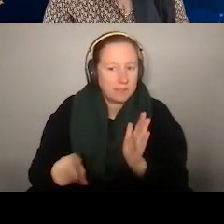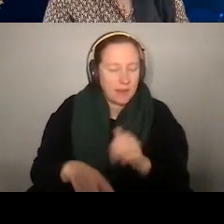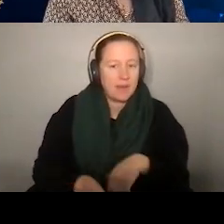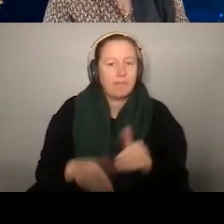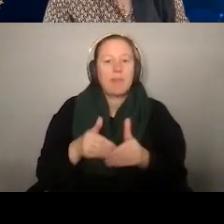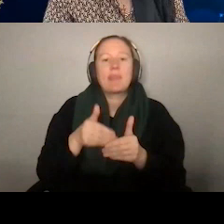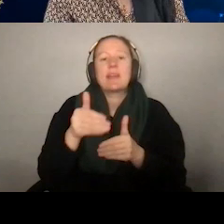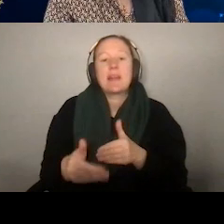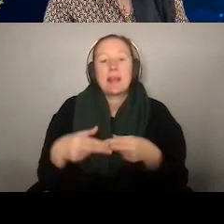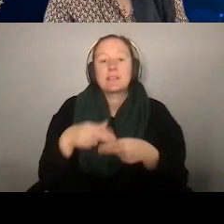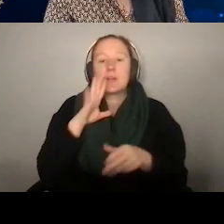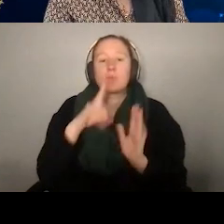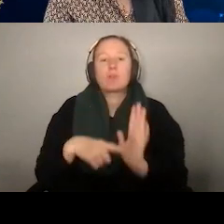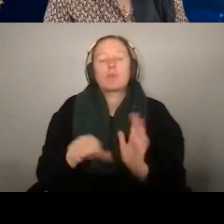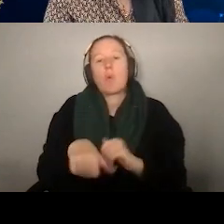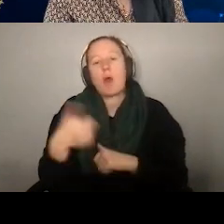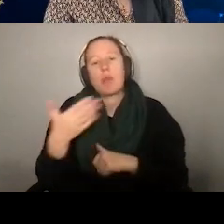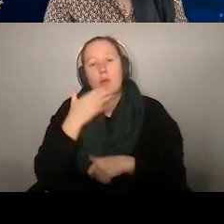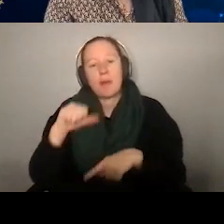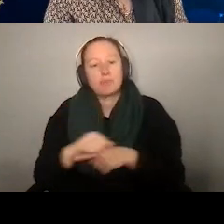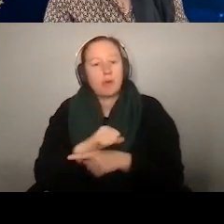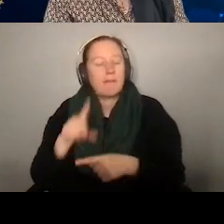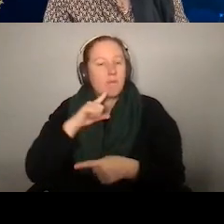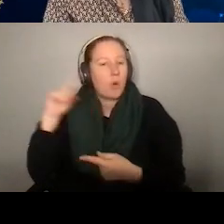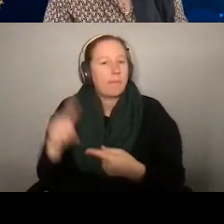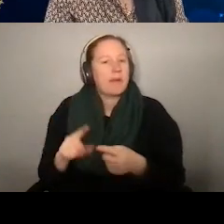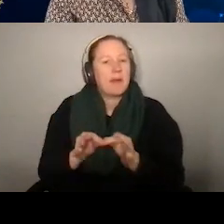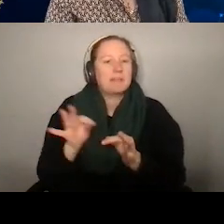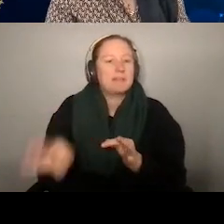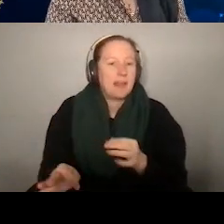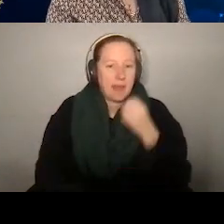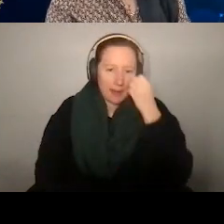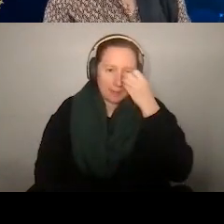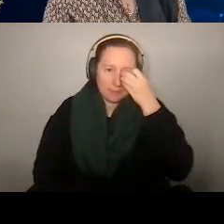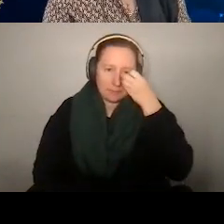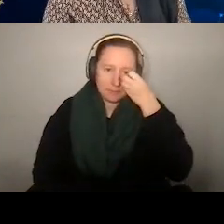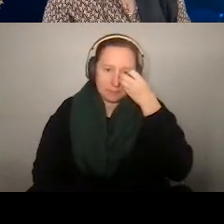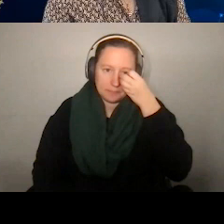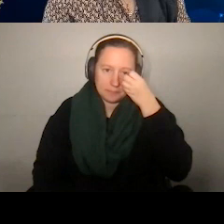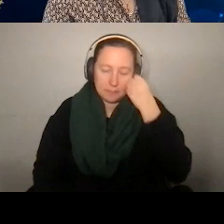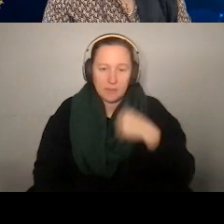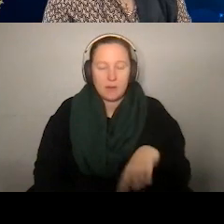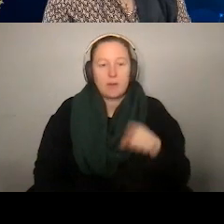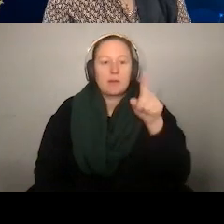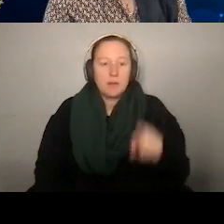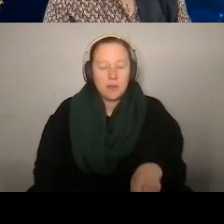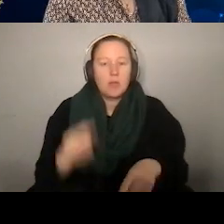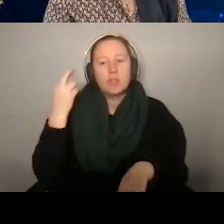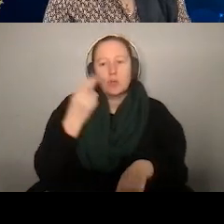some other best practices to minimize delays in receiving funds. There are a few common reasons that could either cause